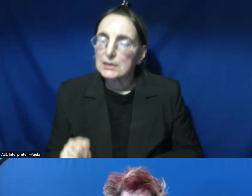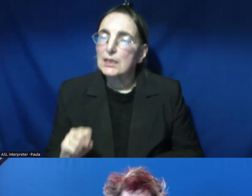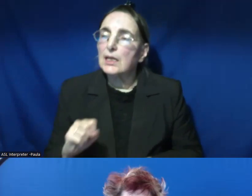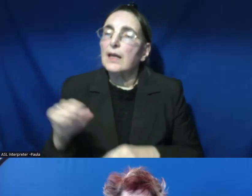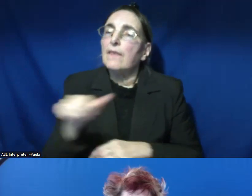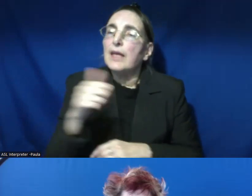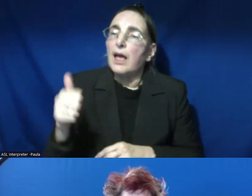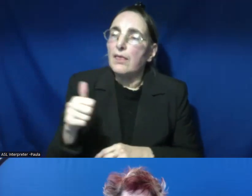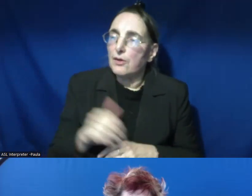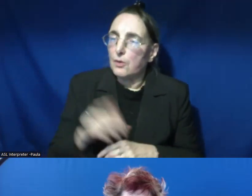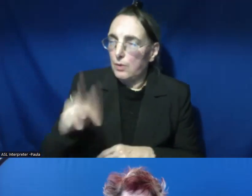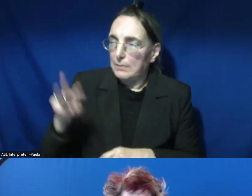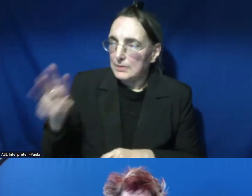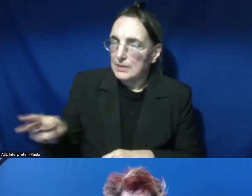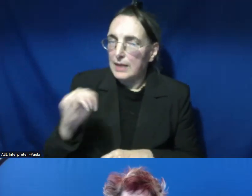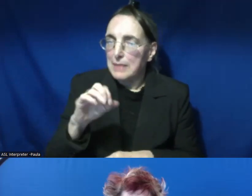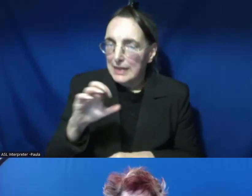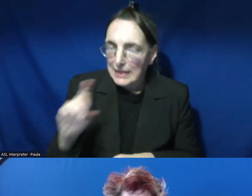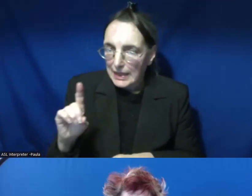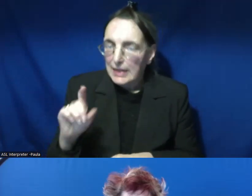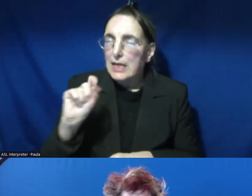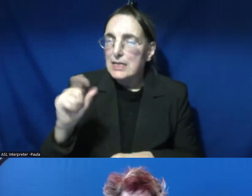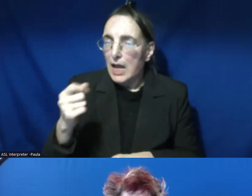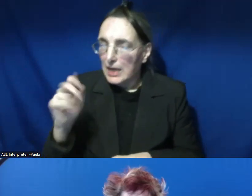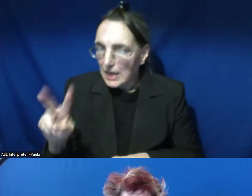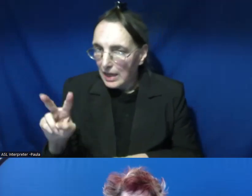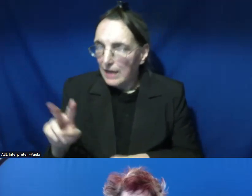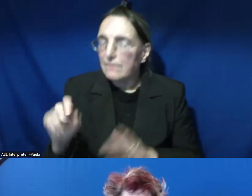or our webpage is the state plan amendments page.